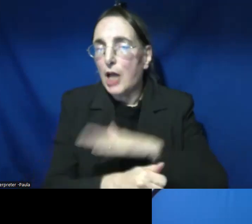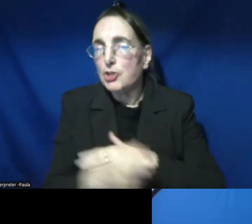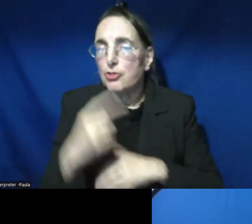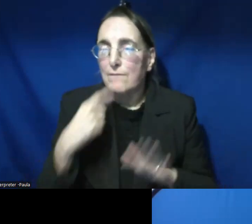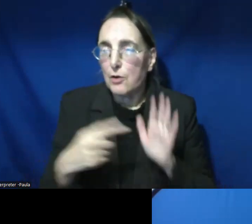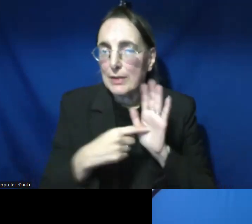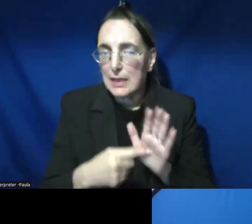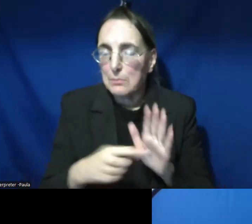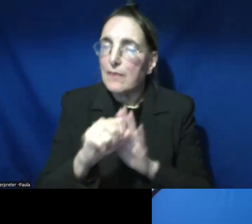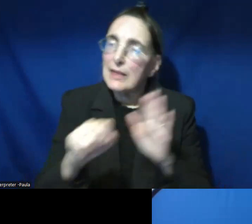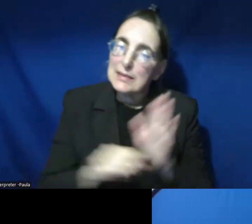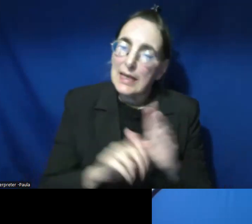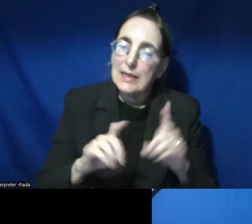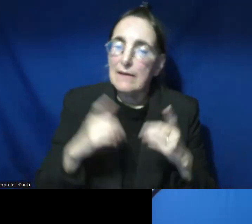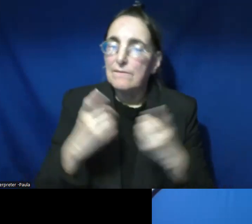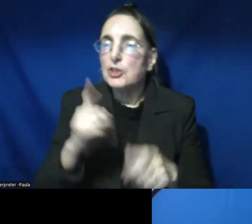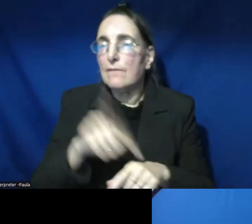of Long Term Services and Supports.